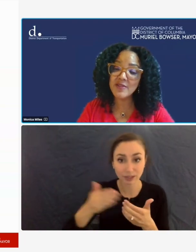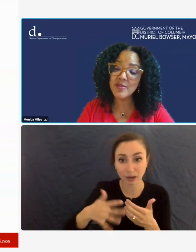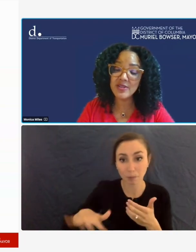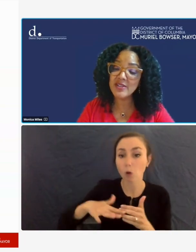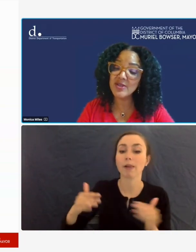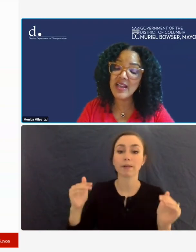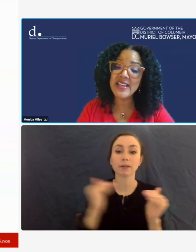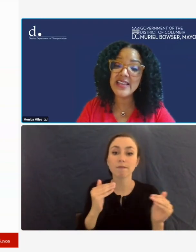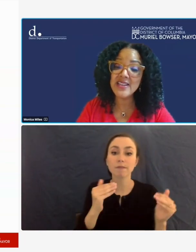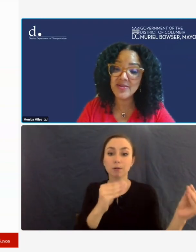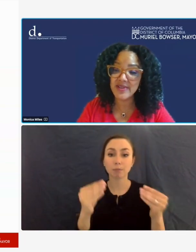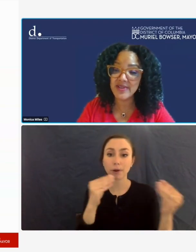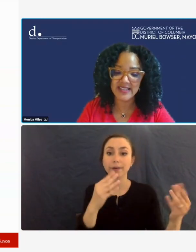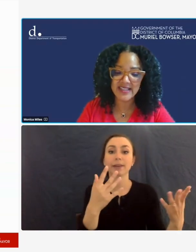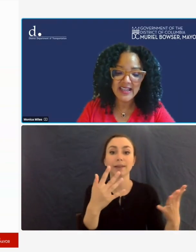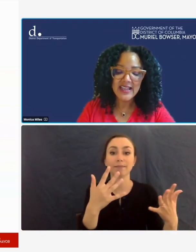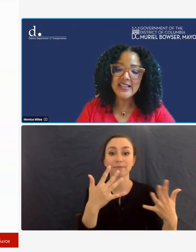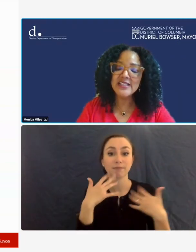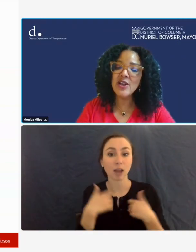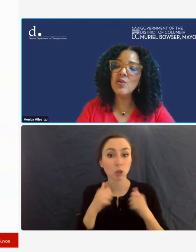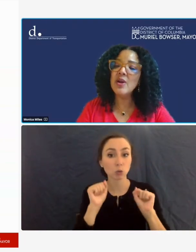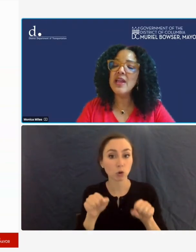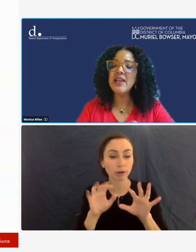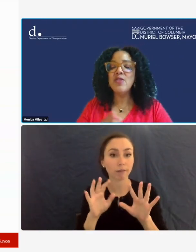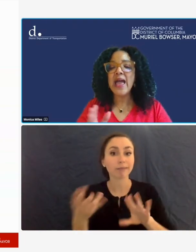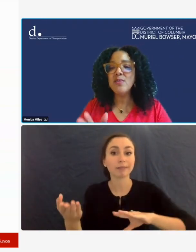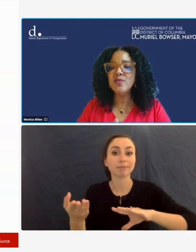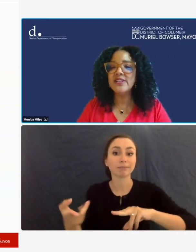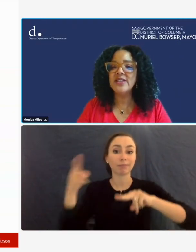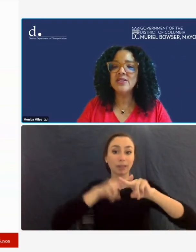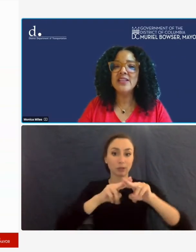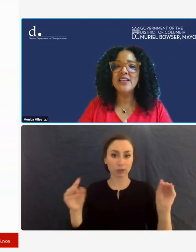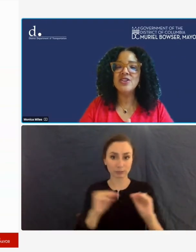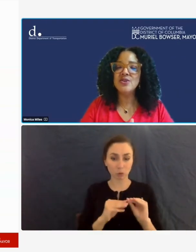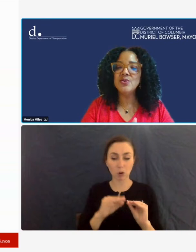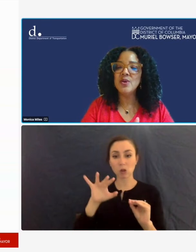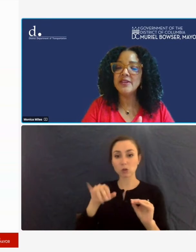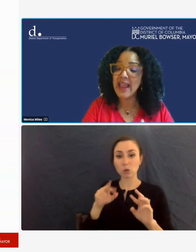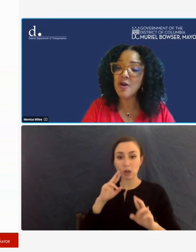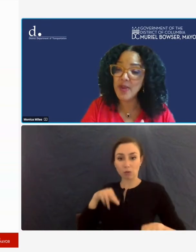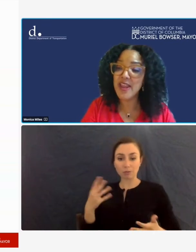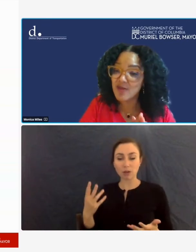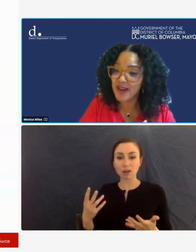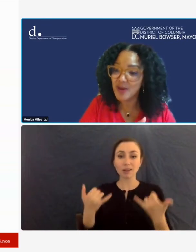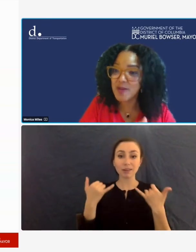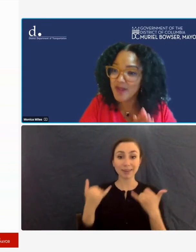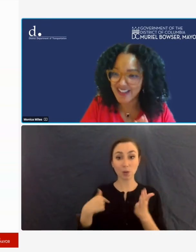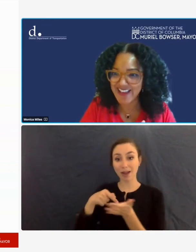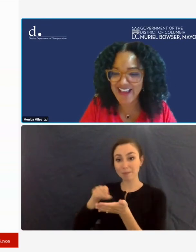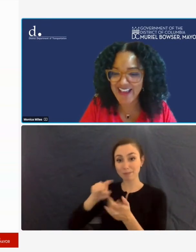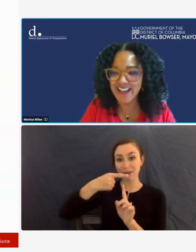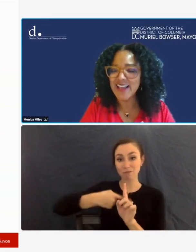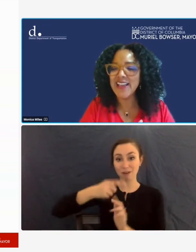building could have increased so that would result in you now paying rent on the building again even